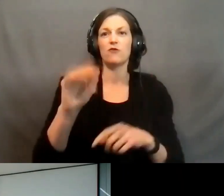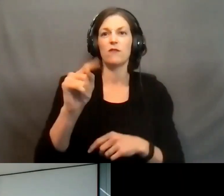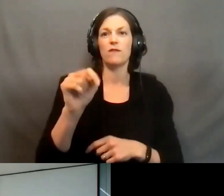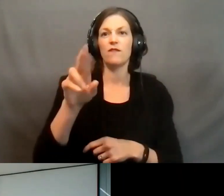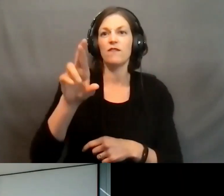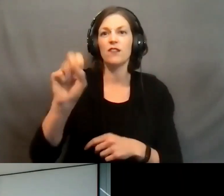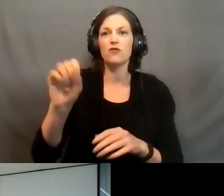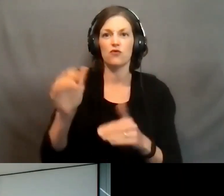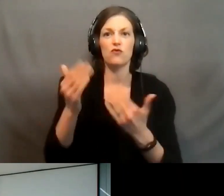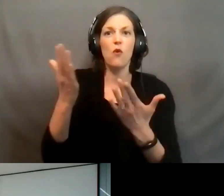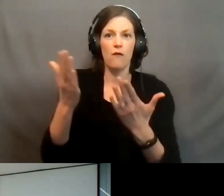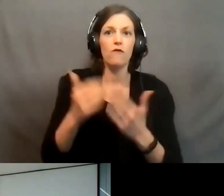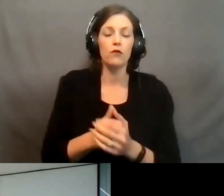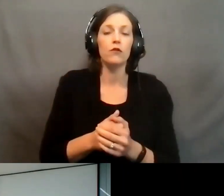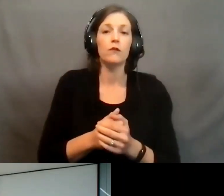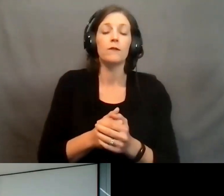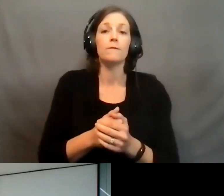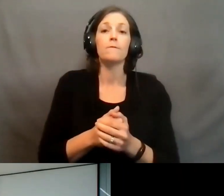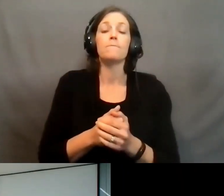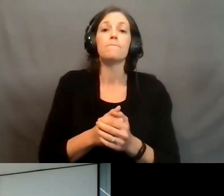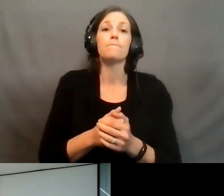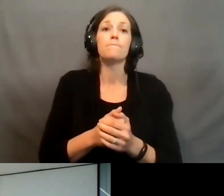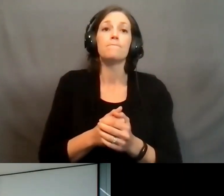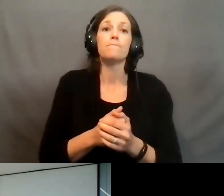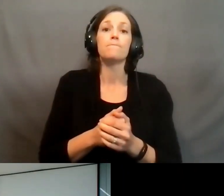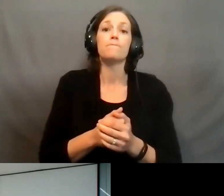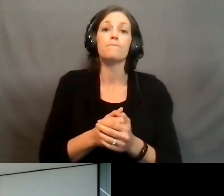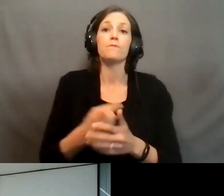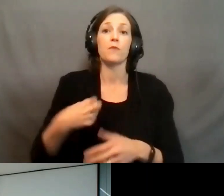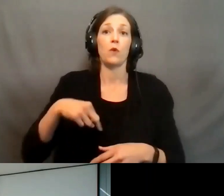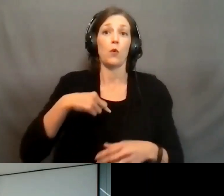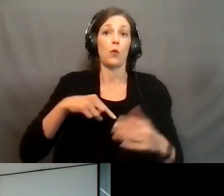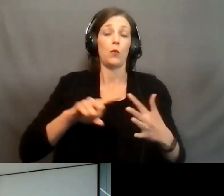By design , 12:06:49 started a little bit more slowly.